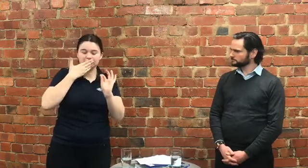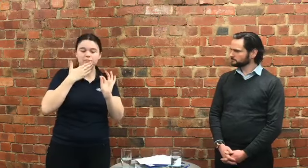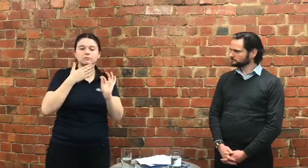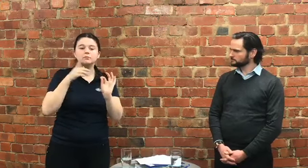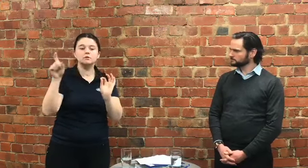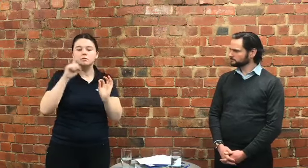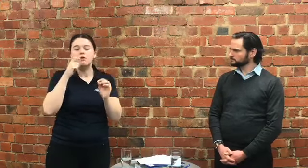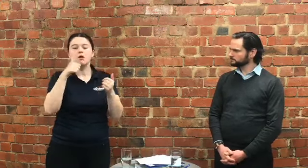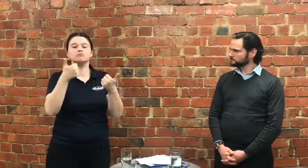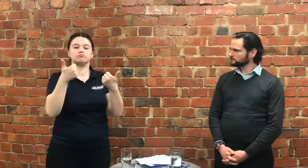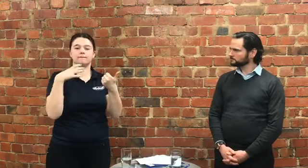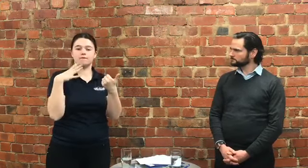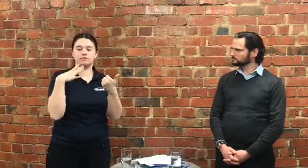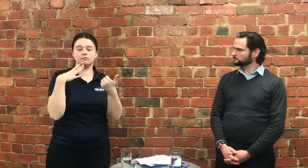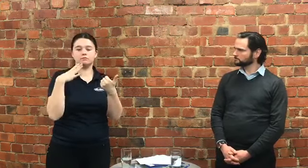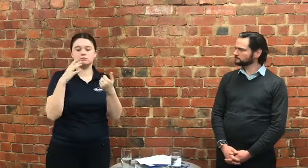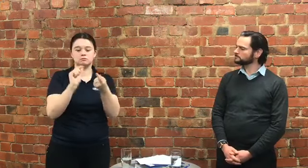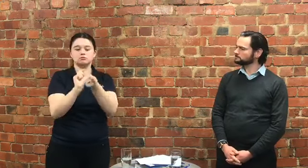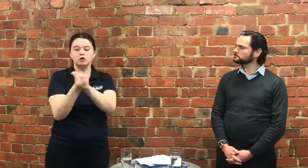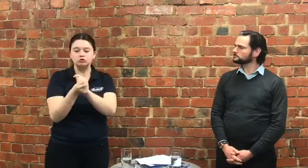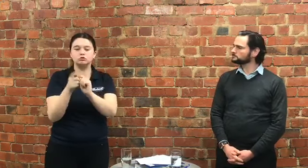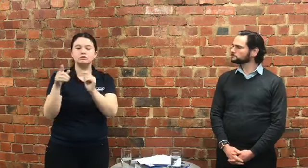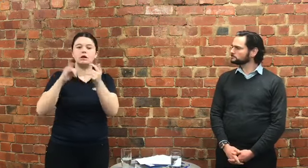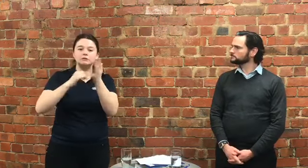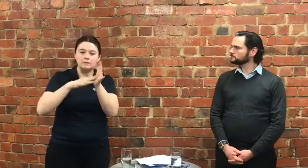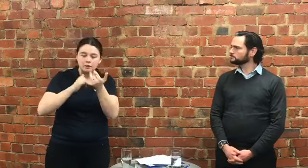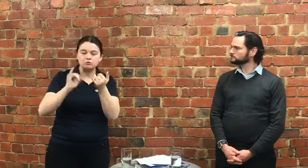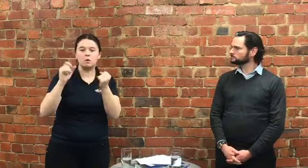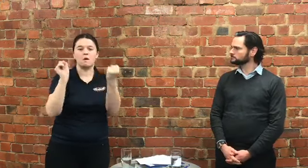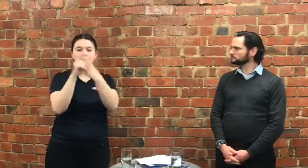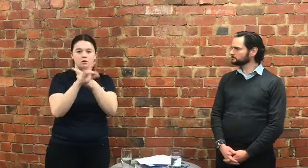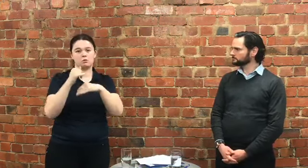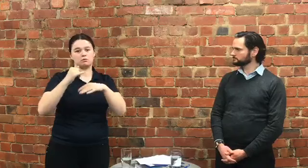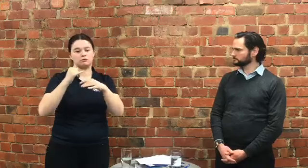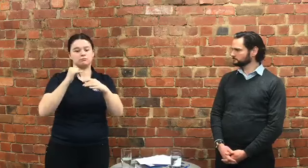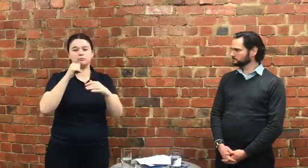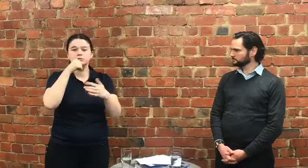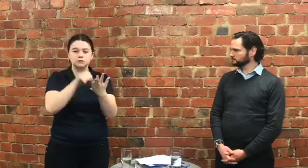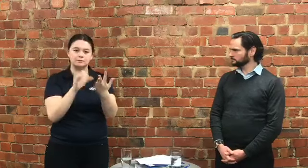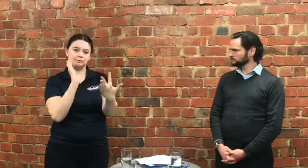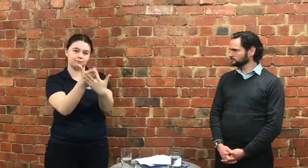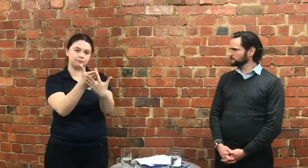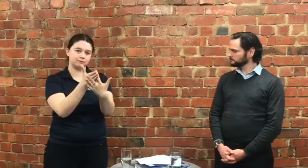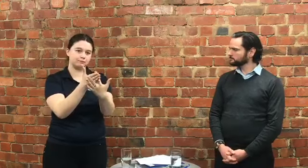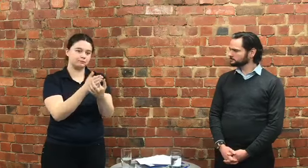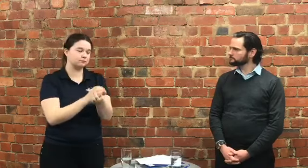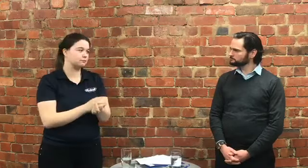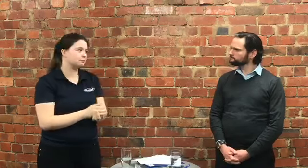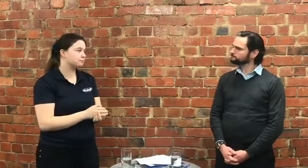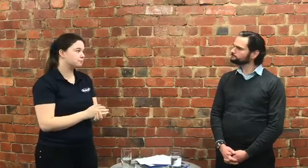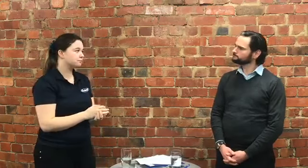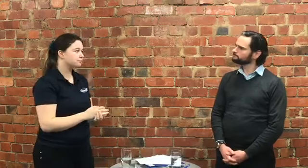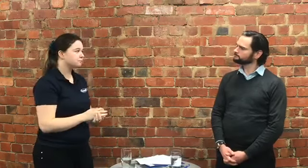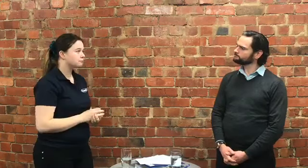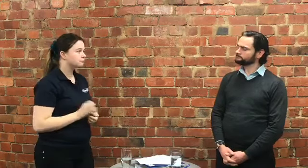that they obviously can't ring you on the phone and have discussion with you verbally, it needs to be perhaps email the information